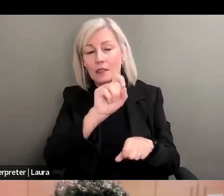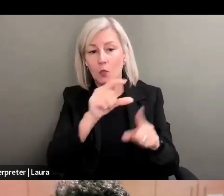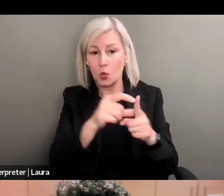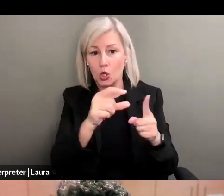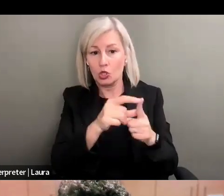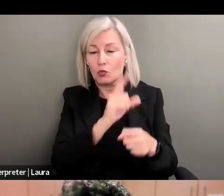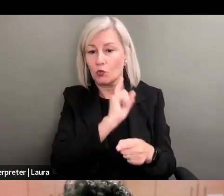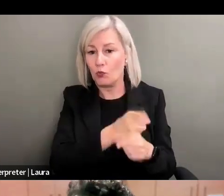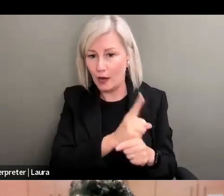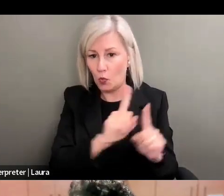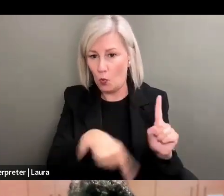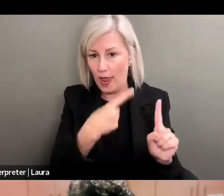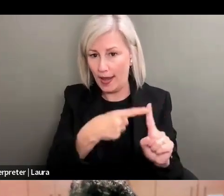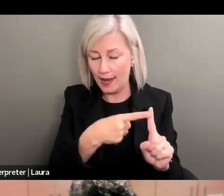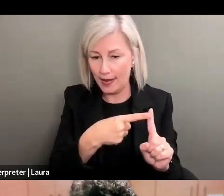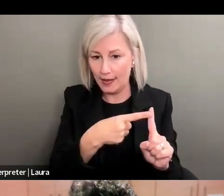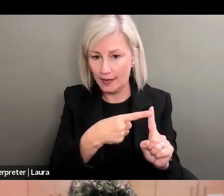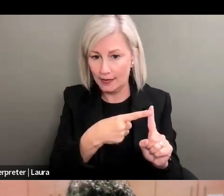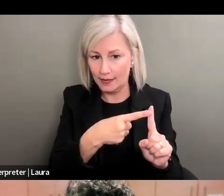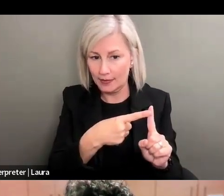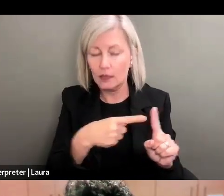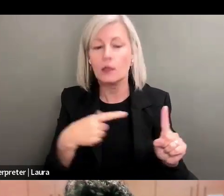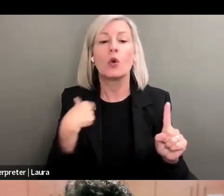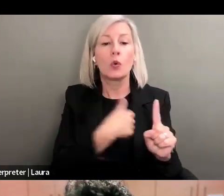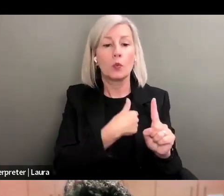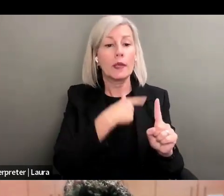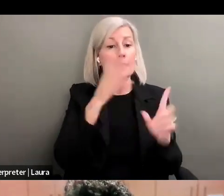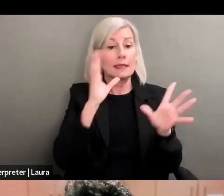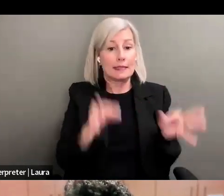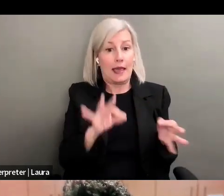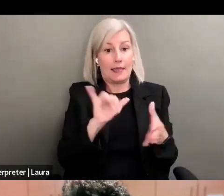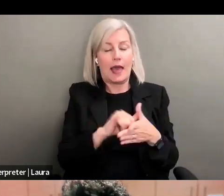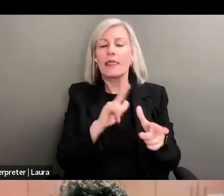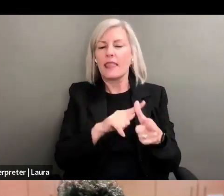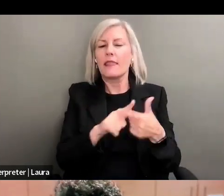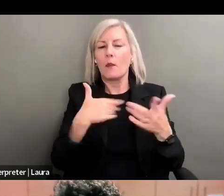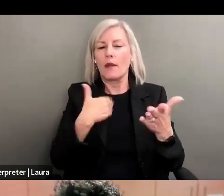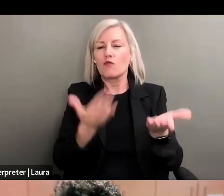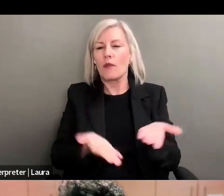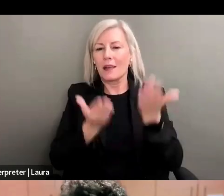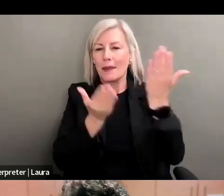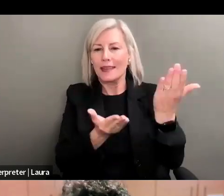When we decide that there are recommendations in our key for